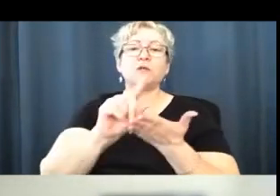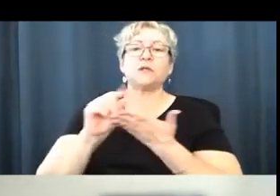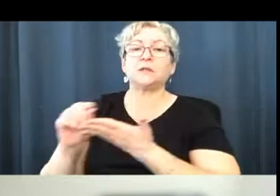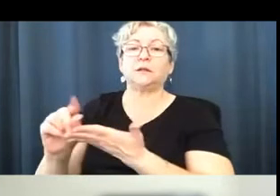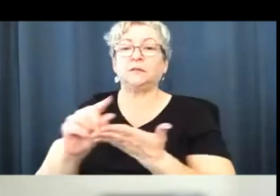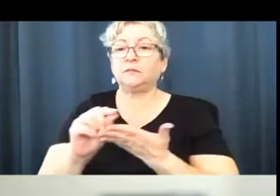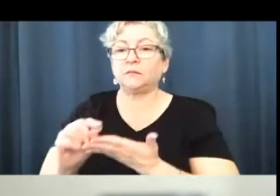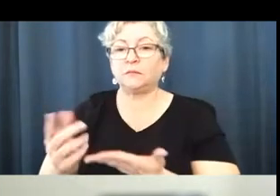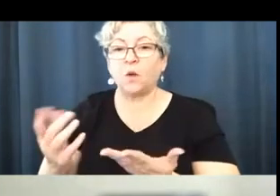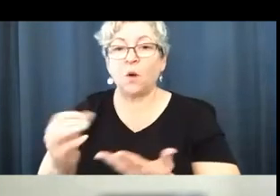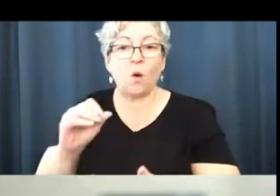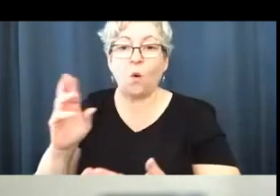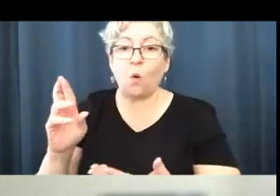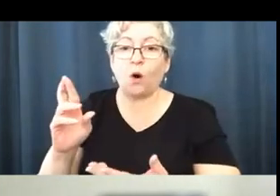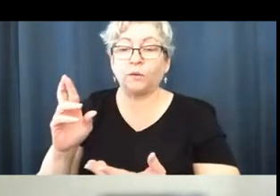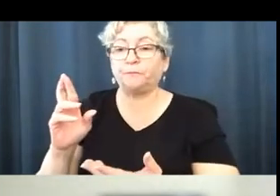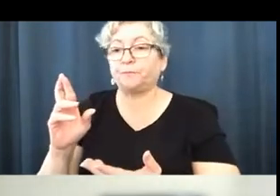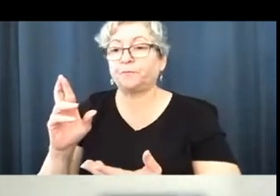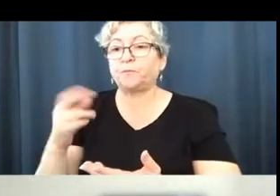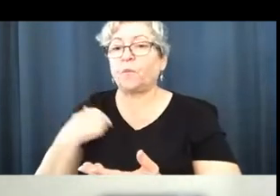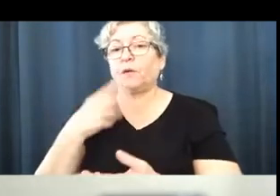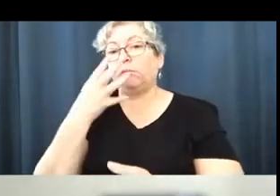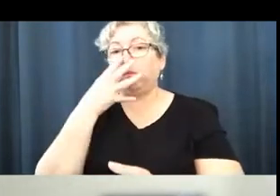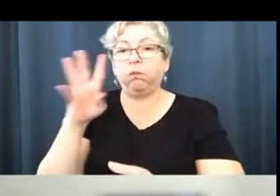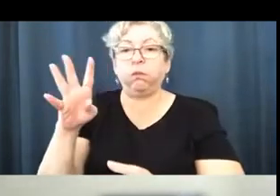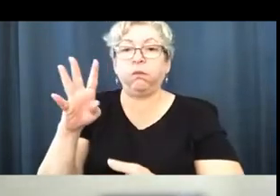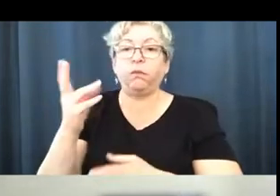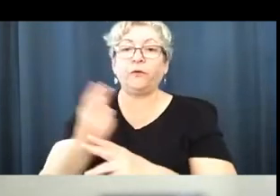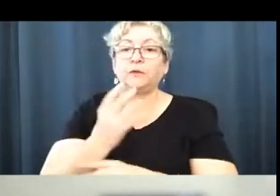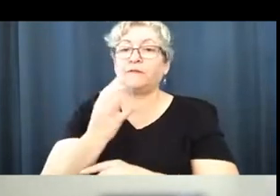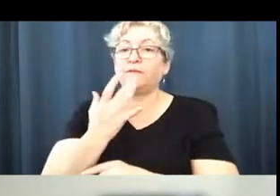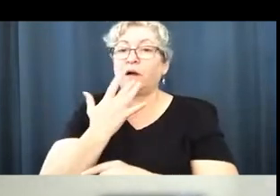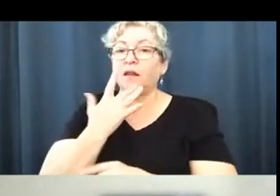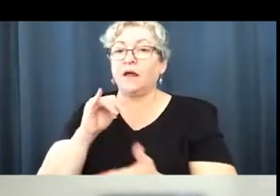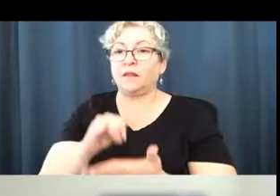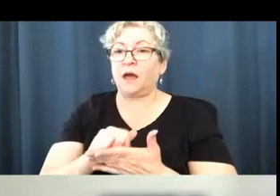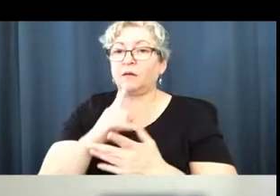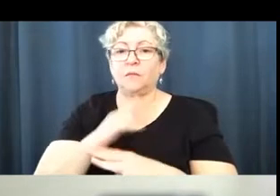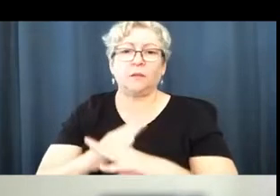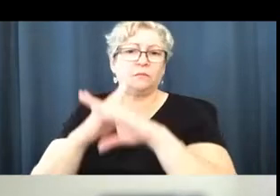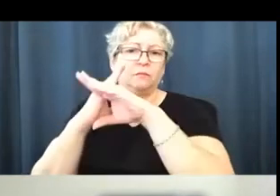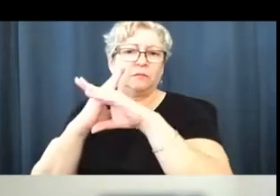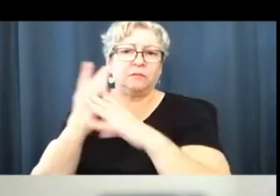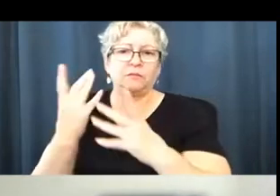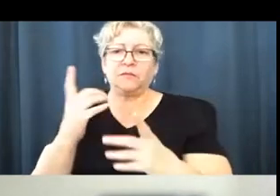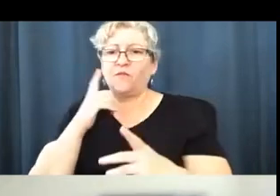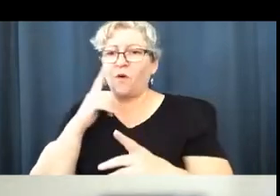or we neglect the usage of color and that can really be barrier for 8% of men,